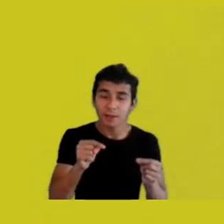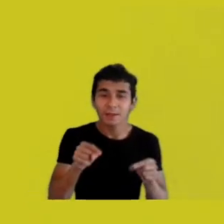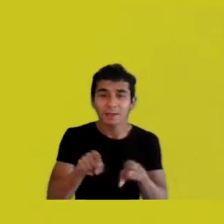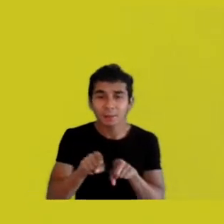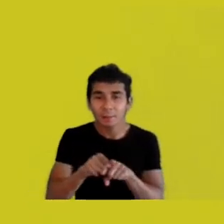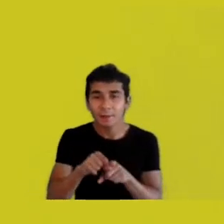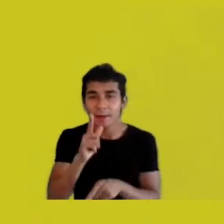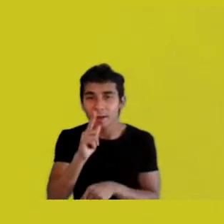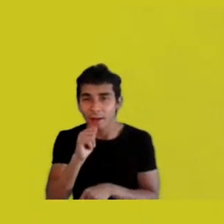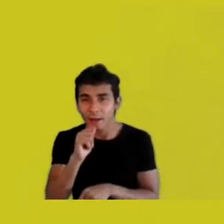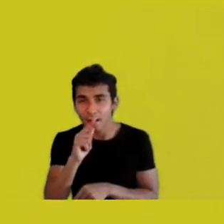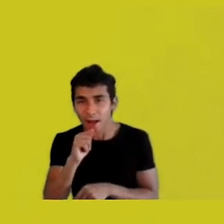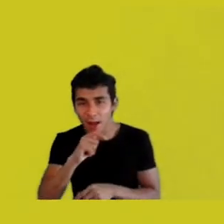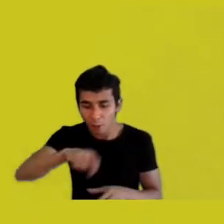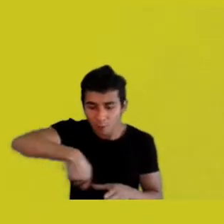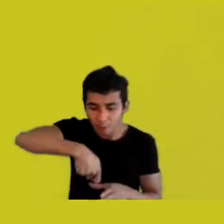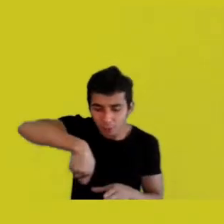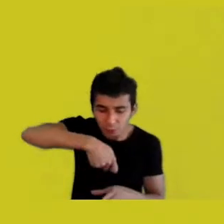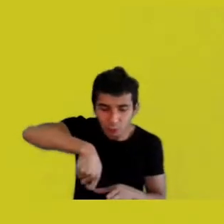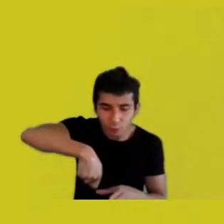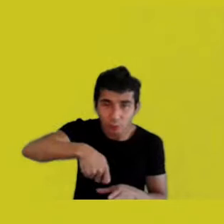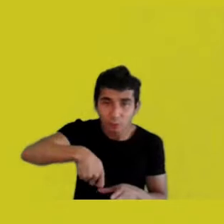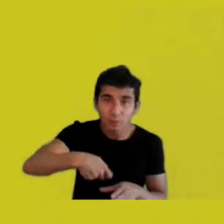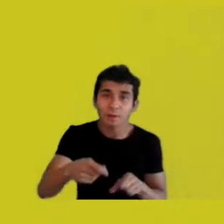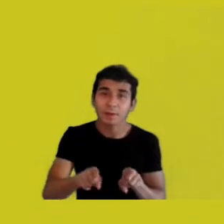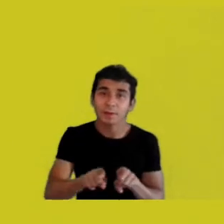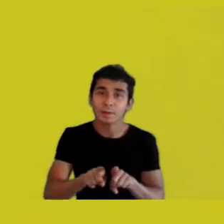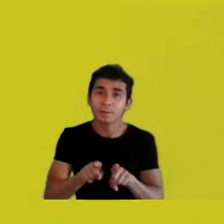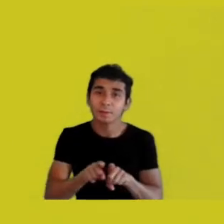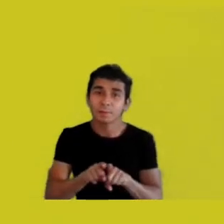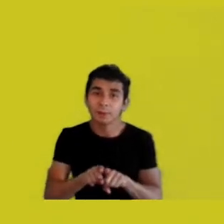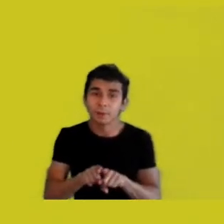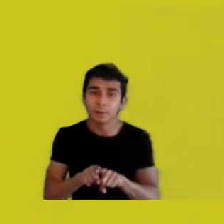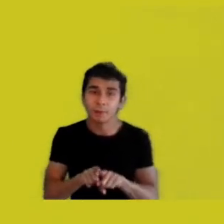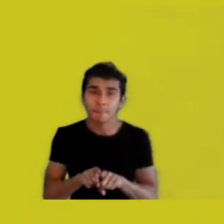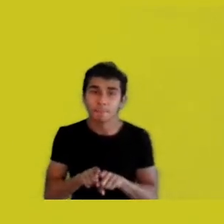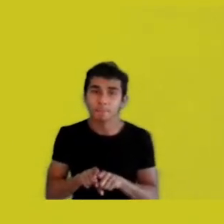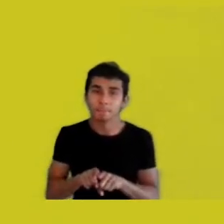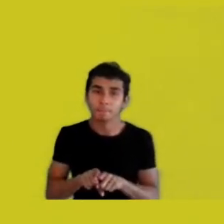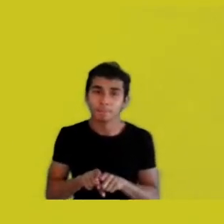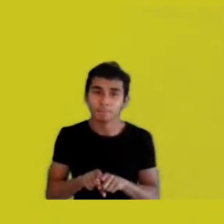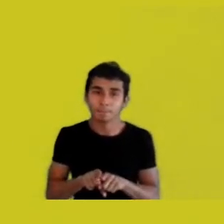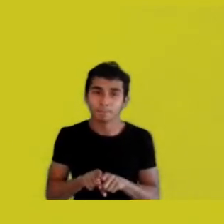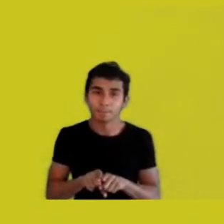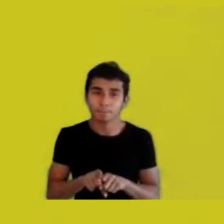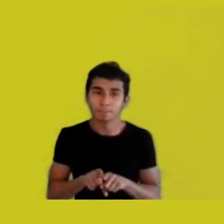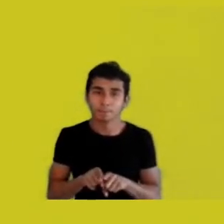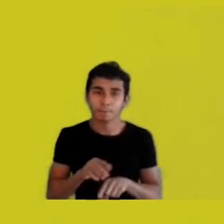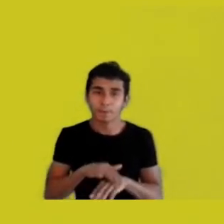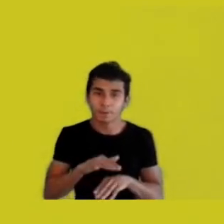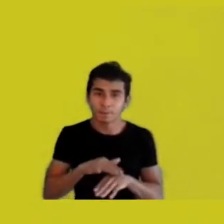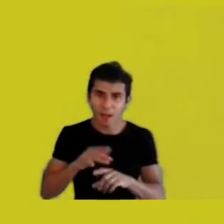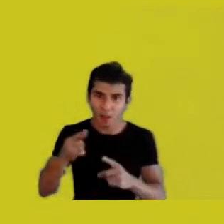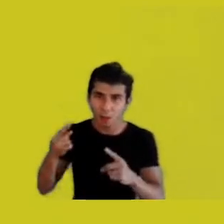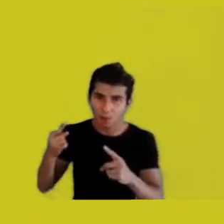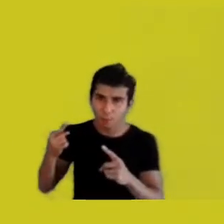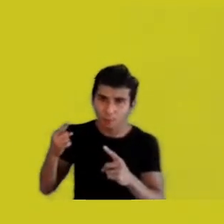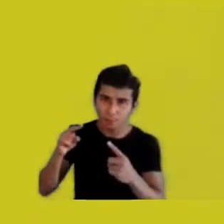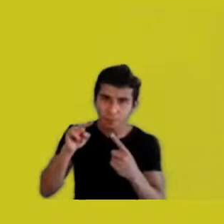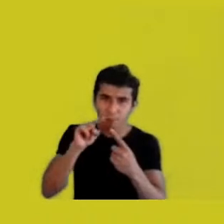and soaking also the events through an intention, a thought,